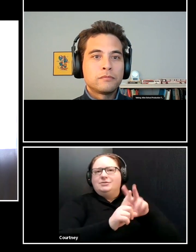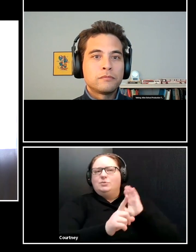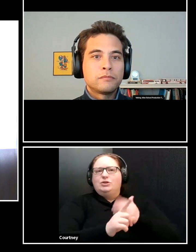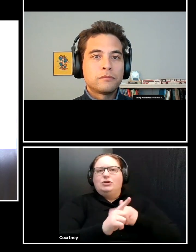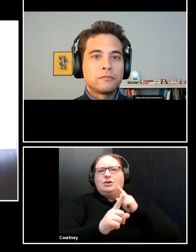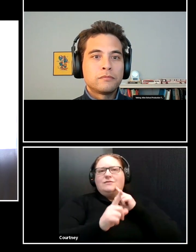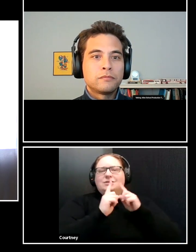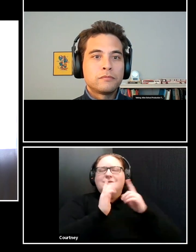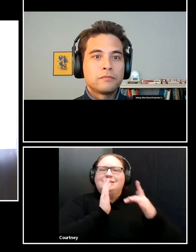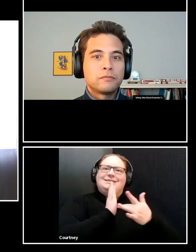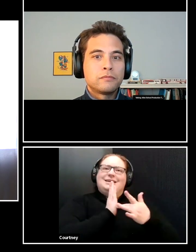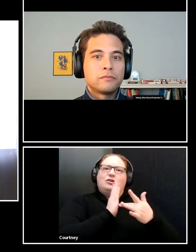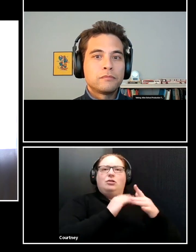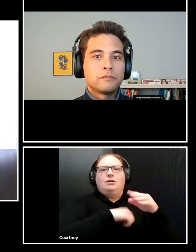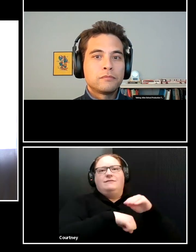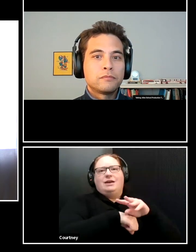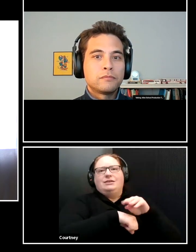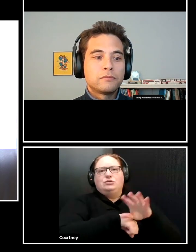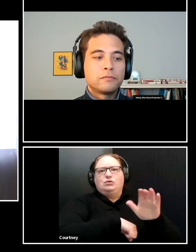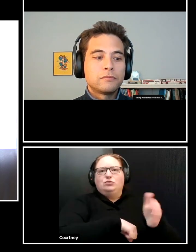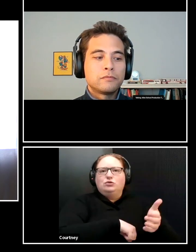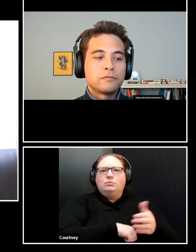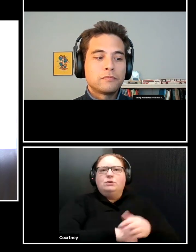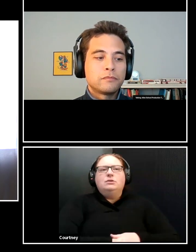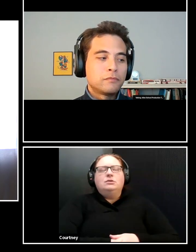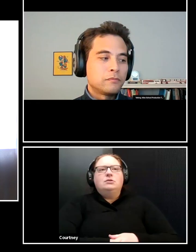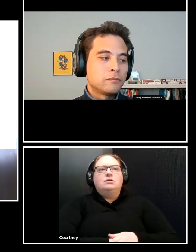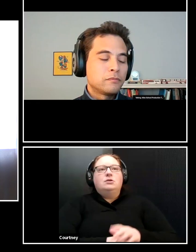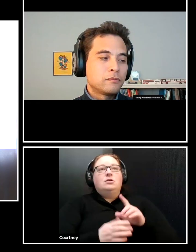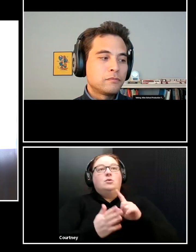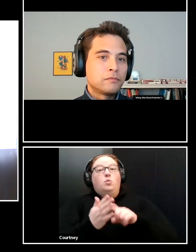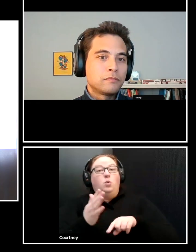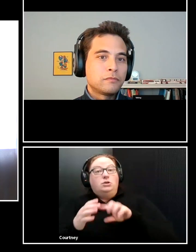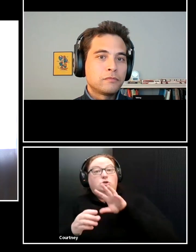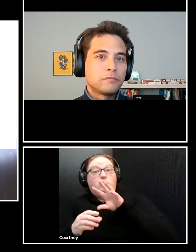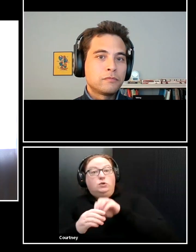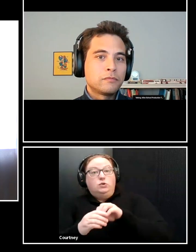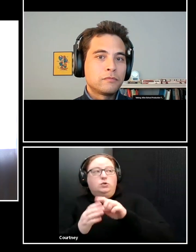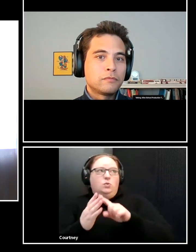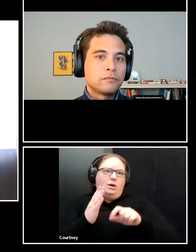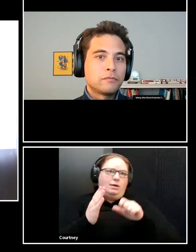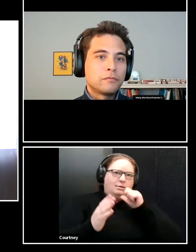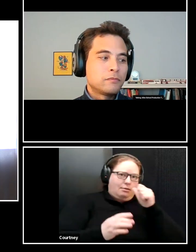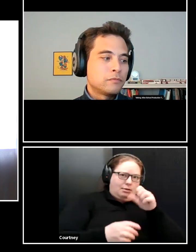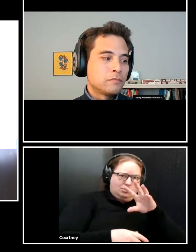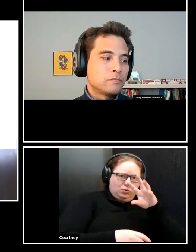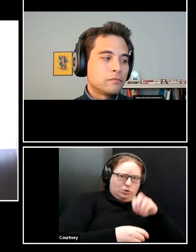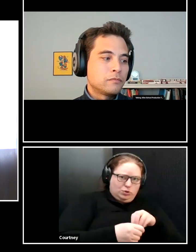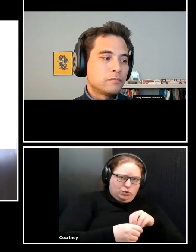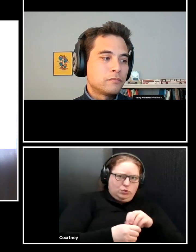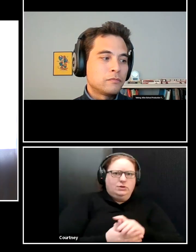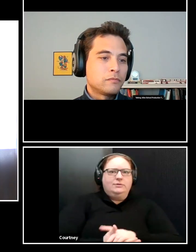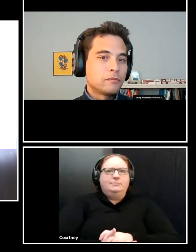walking profiles and what to and what maybe not to include and um some of like the considerations